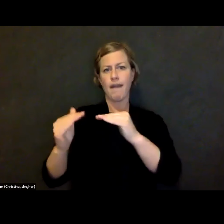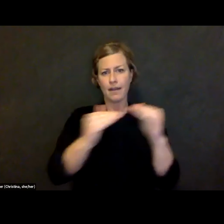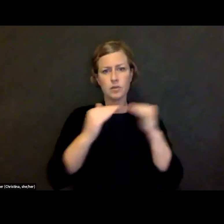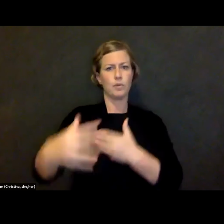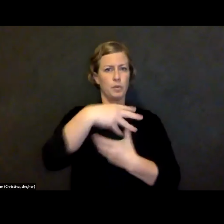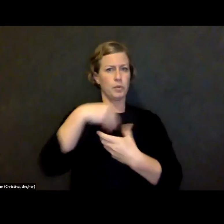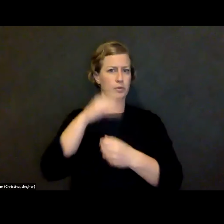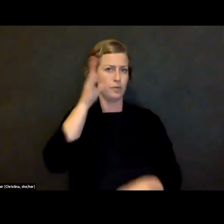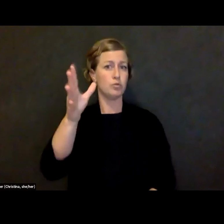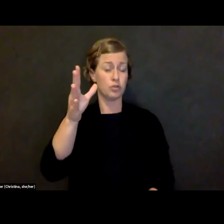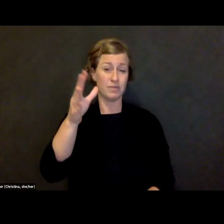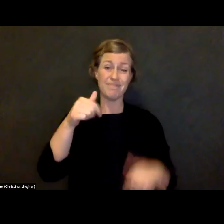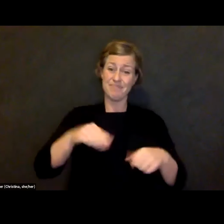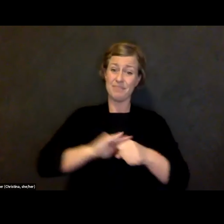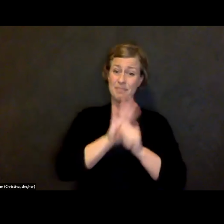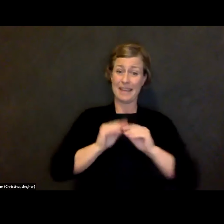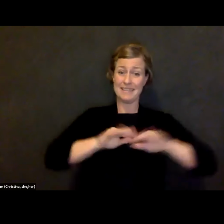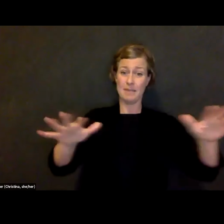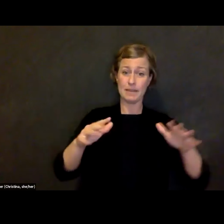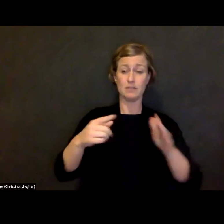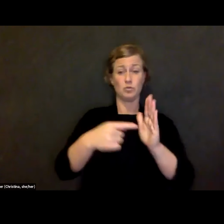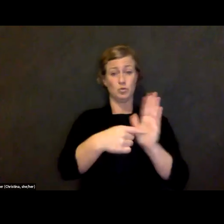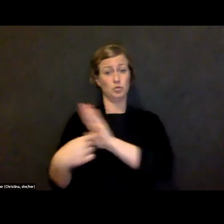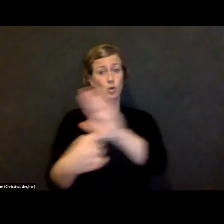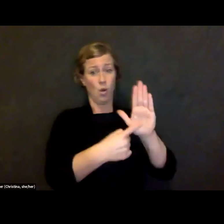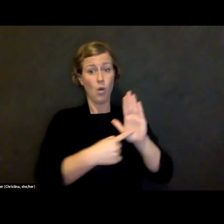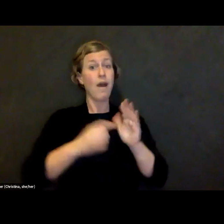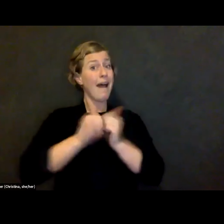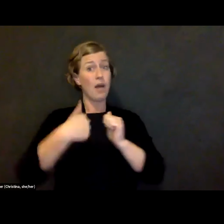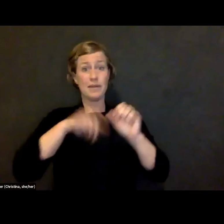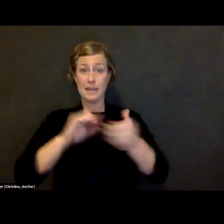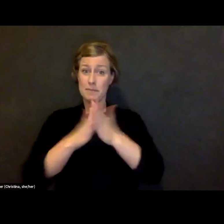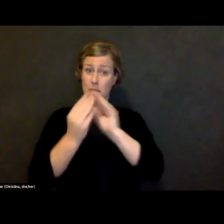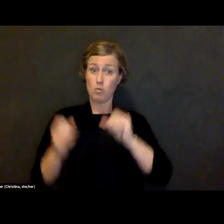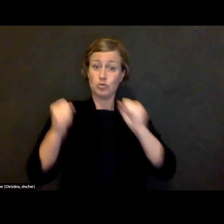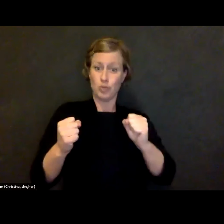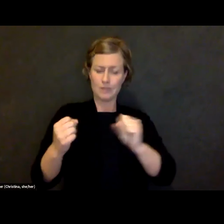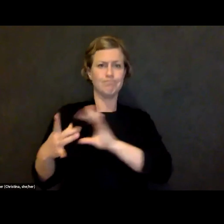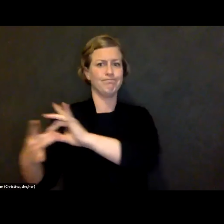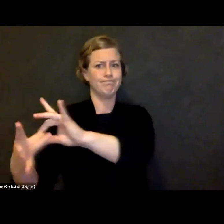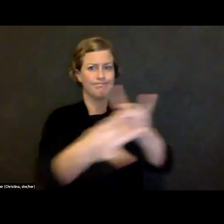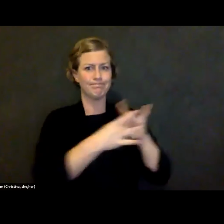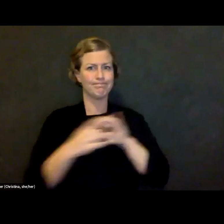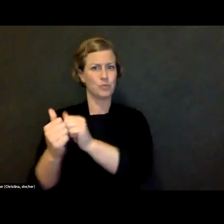to your efforts. I'll continue to work with you to advocate for a better, equitable and more inclusive